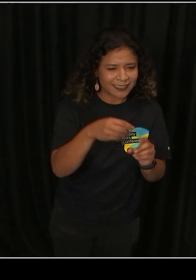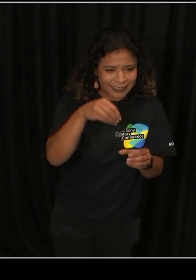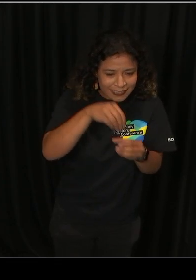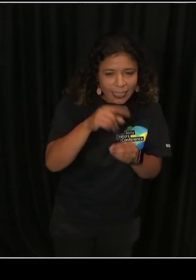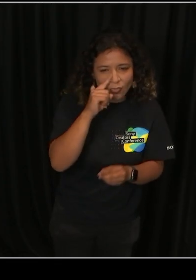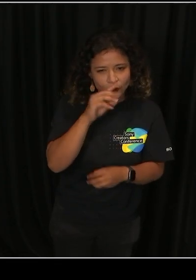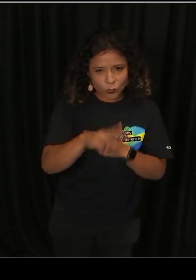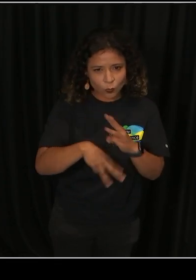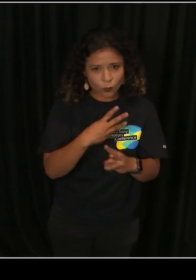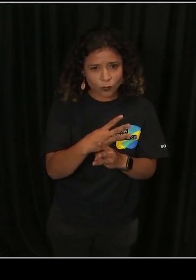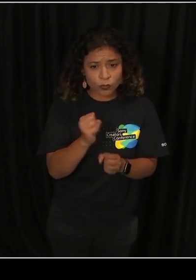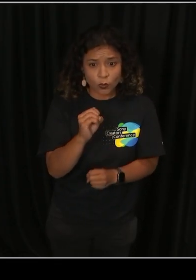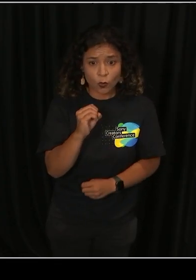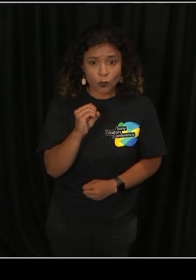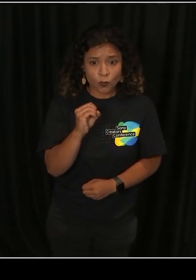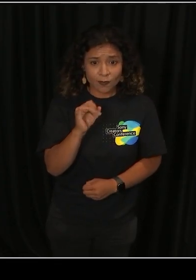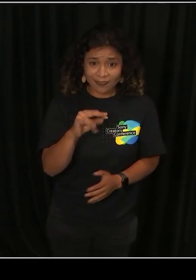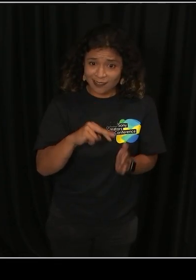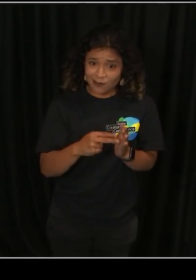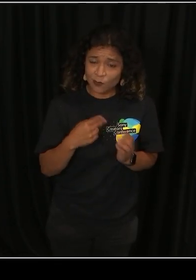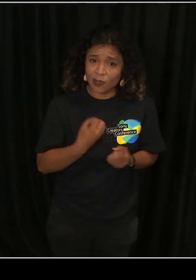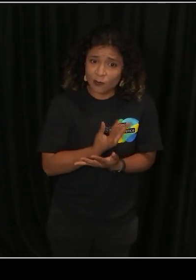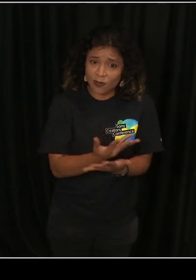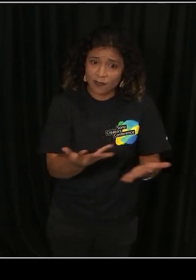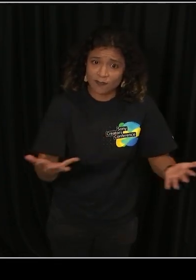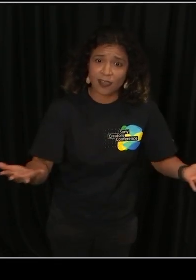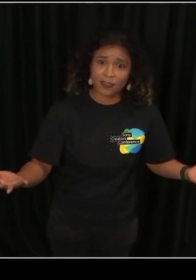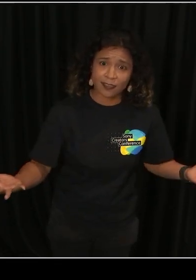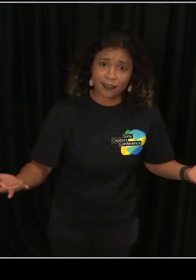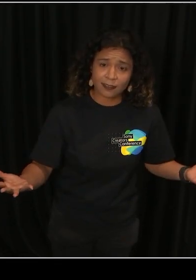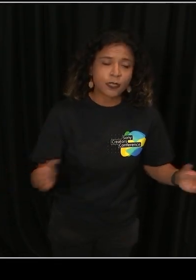So we are providing many variety of communication ways